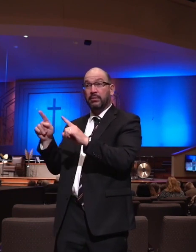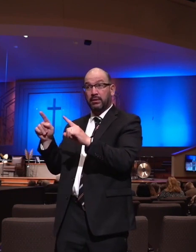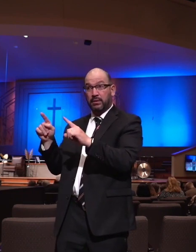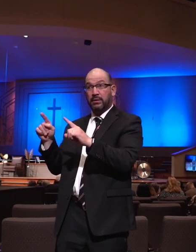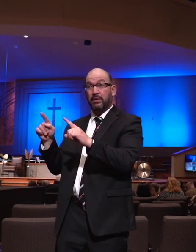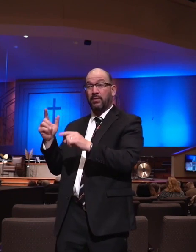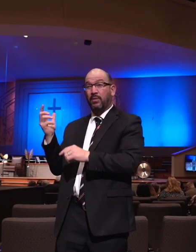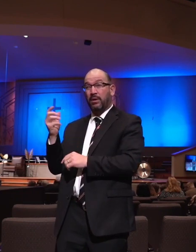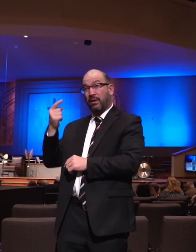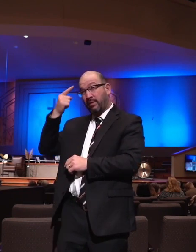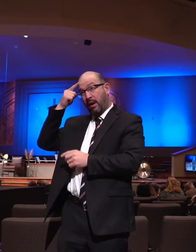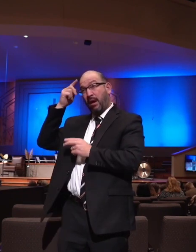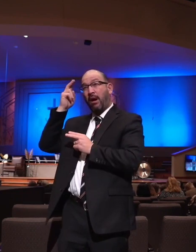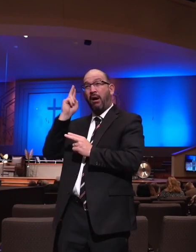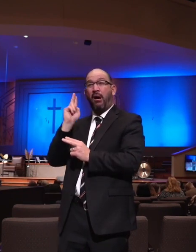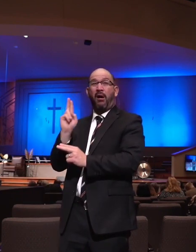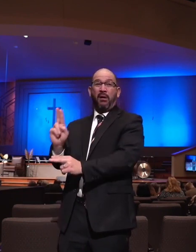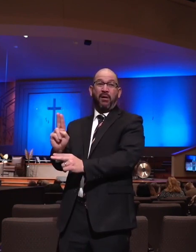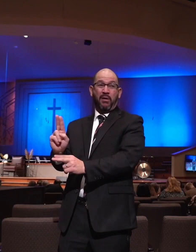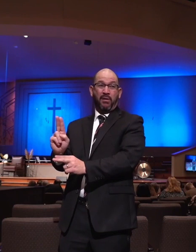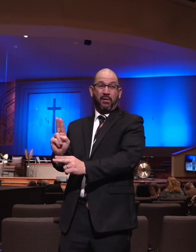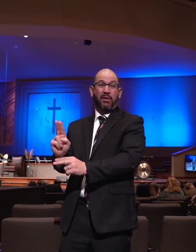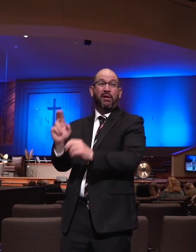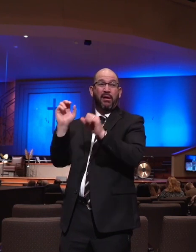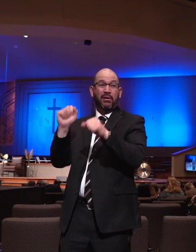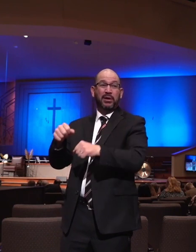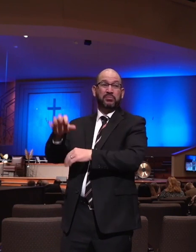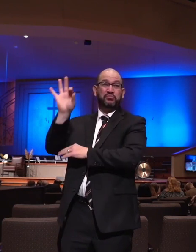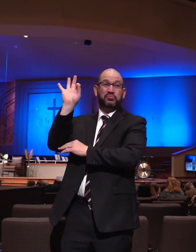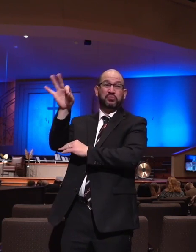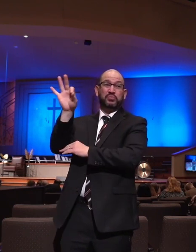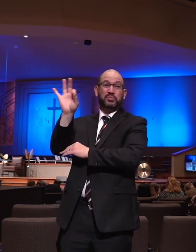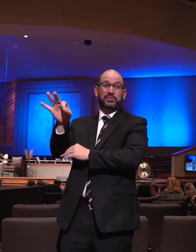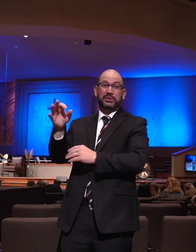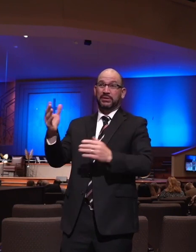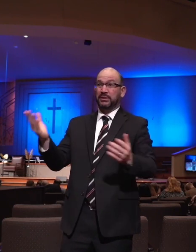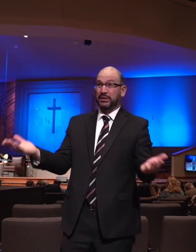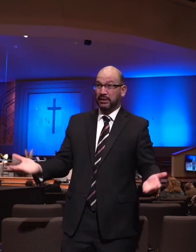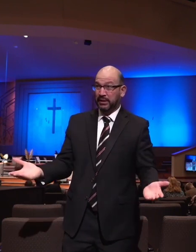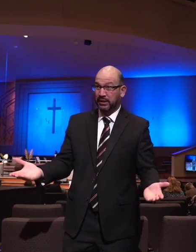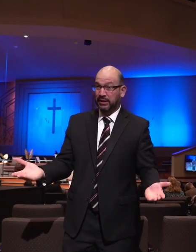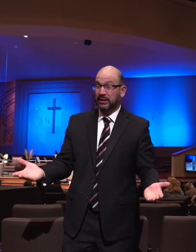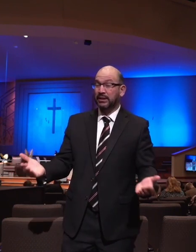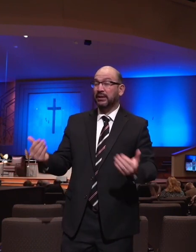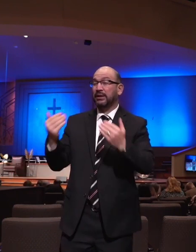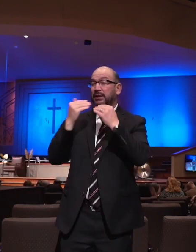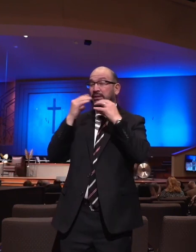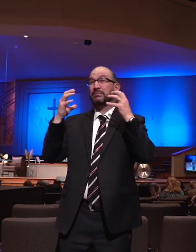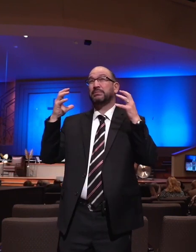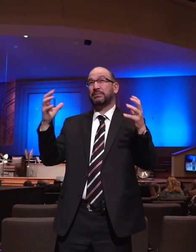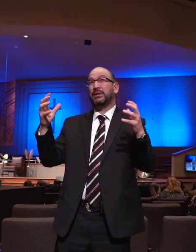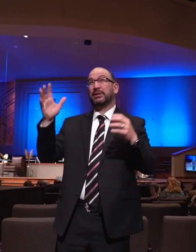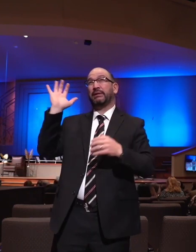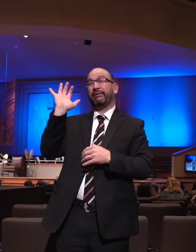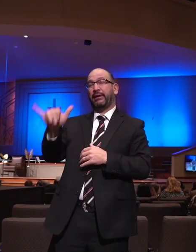great privilege and honor to ever have the opportunity to speak at Lancaster Baptist Church and I appreciate that tonight we may have some guests tonight